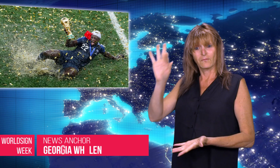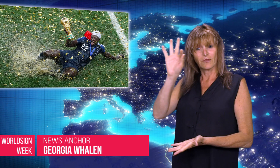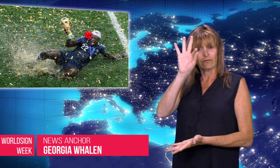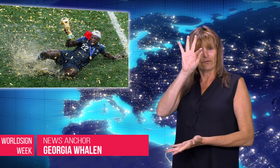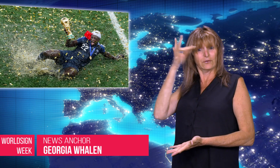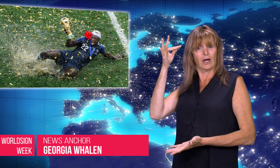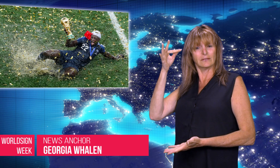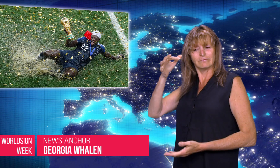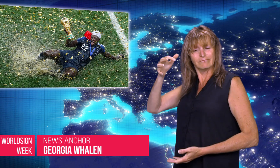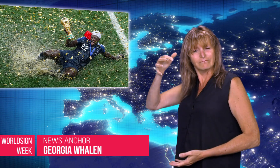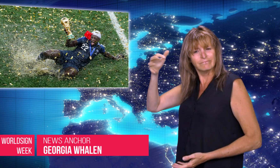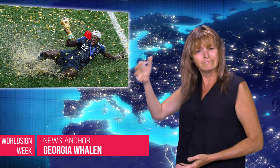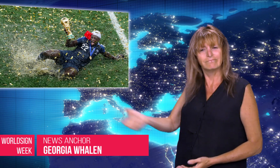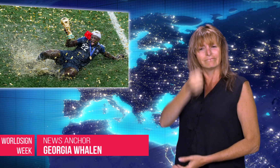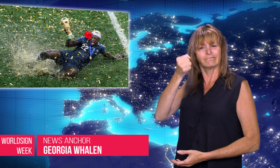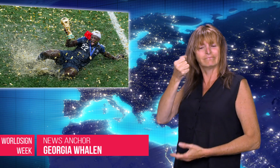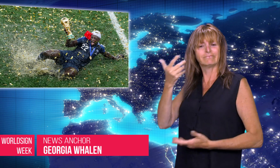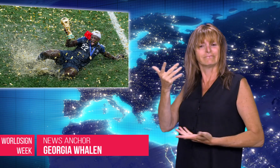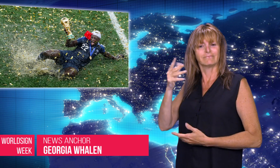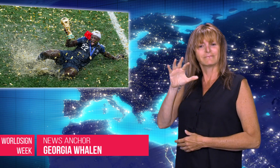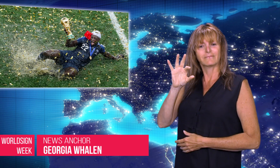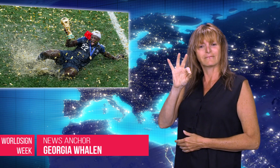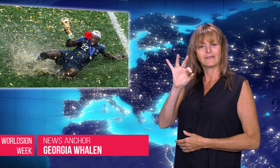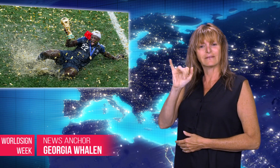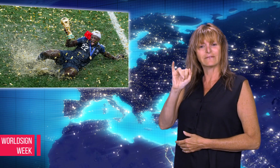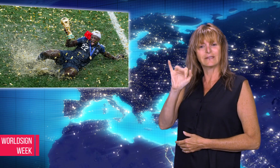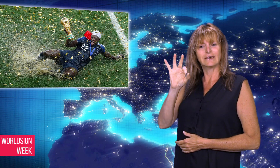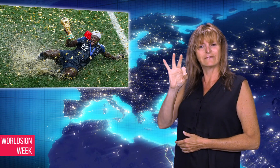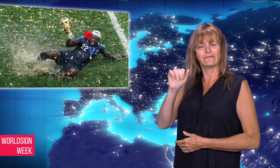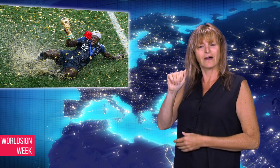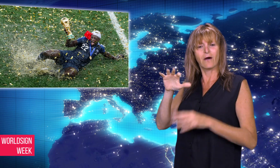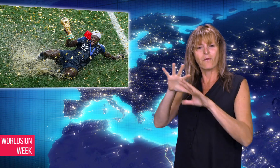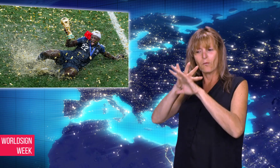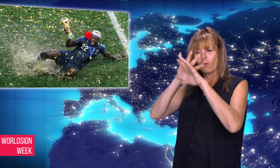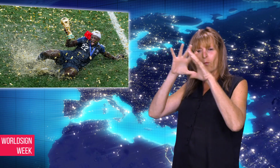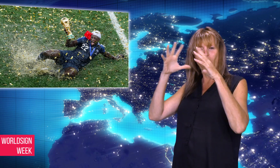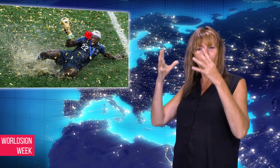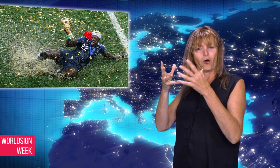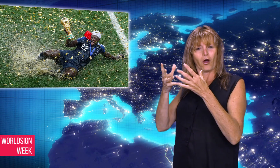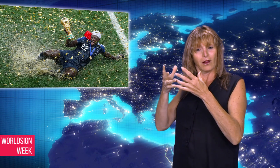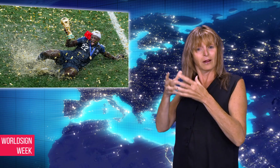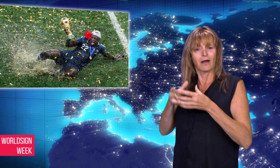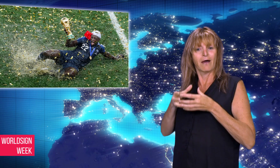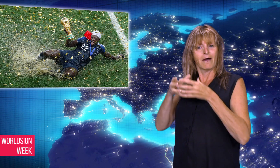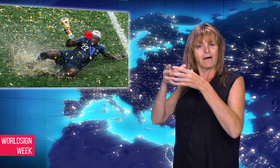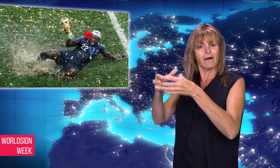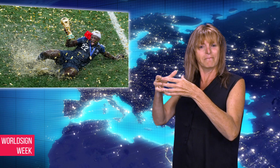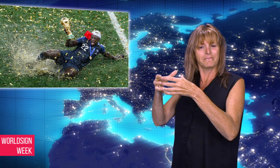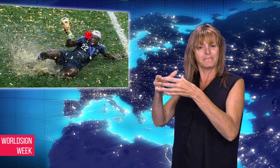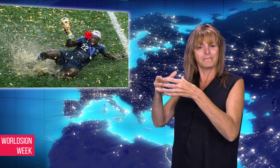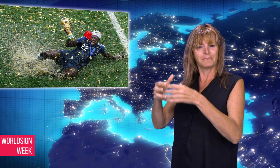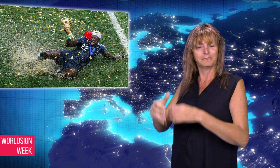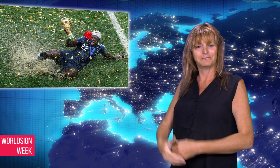Georgia: France wins the FIFA World Cup!